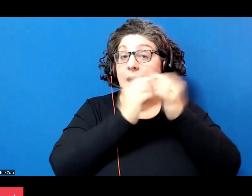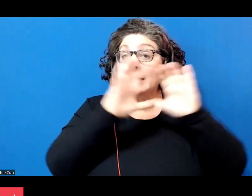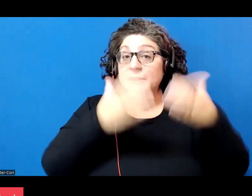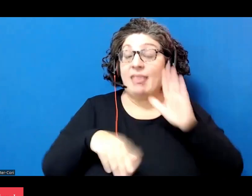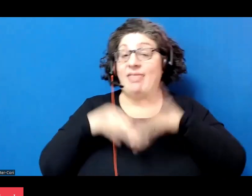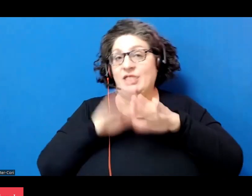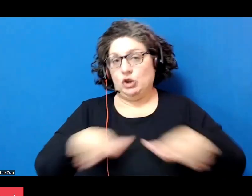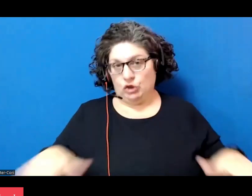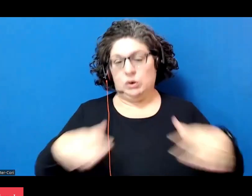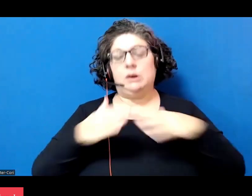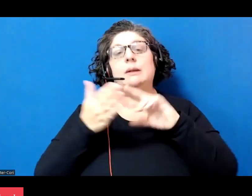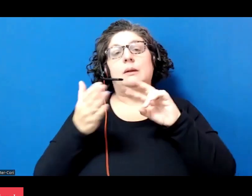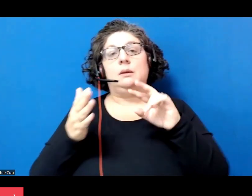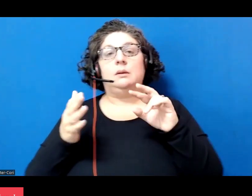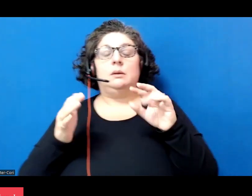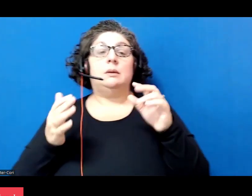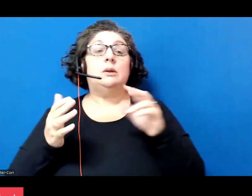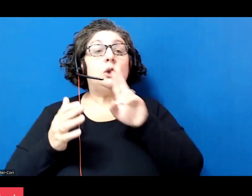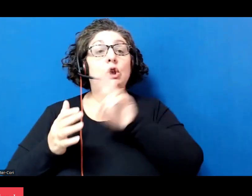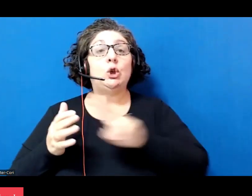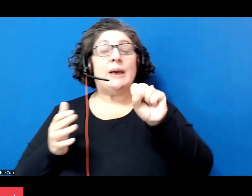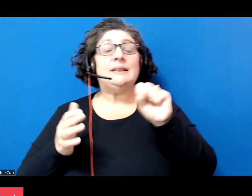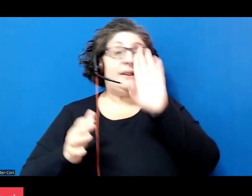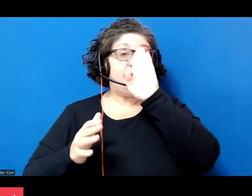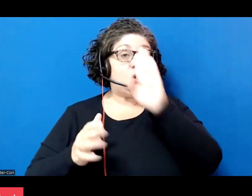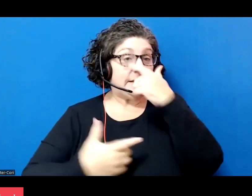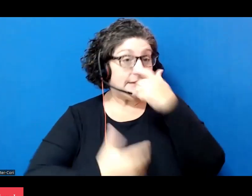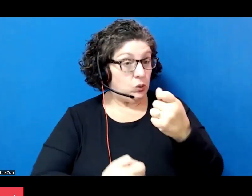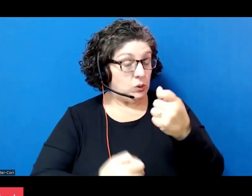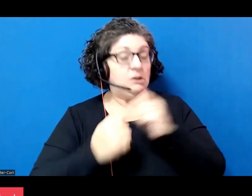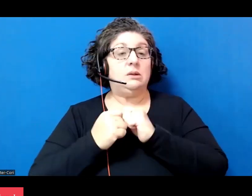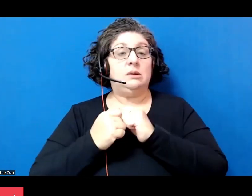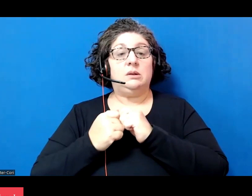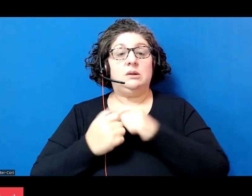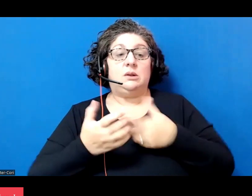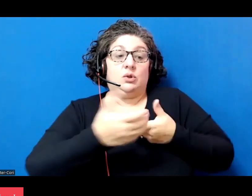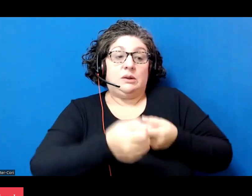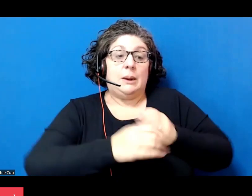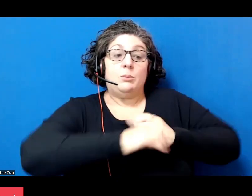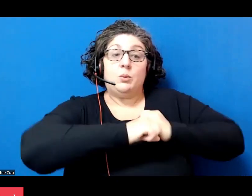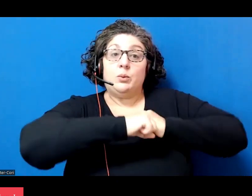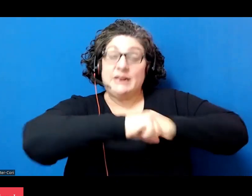And that the United States has a direct interest as Trustee in protect, Indian children who